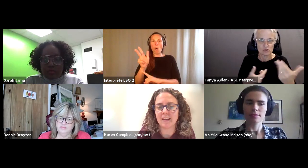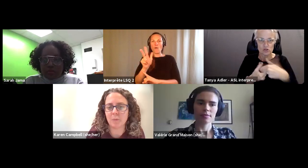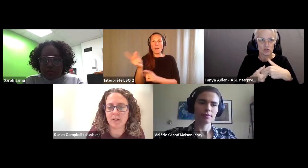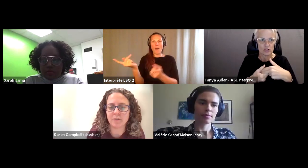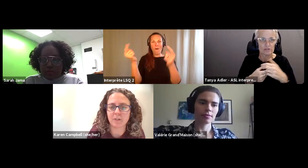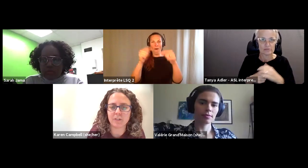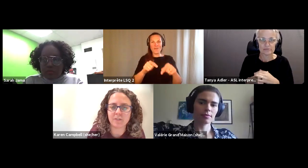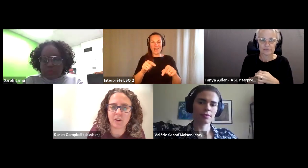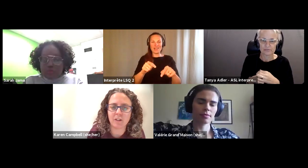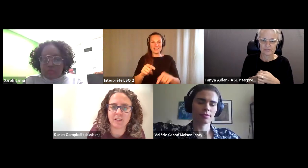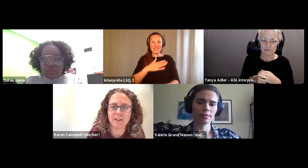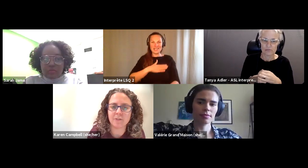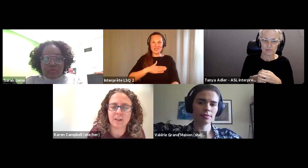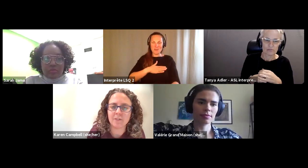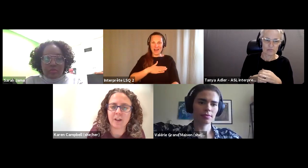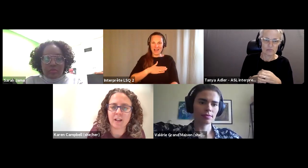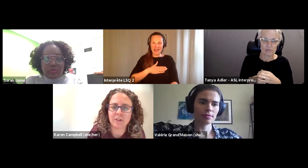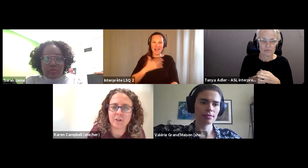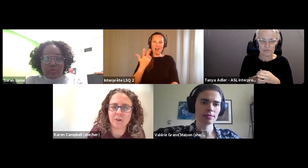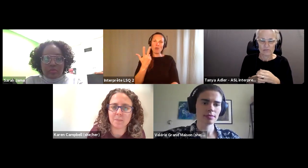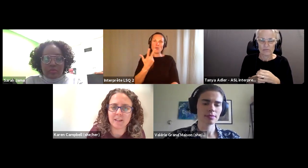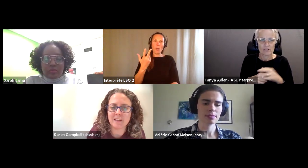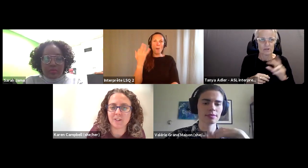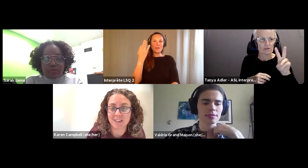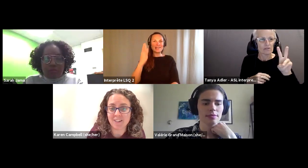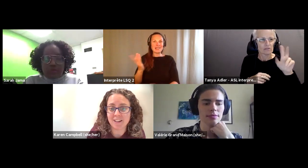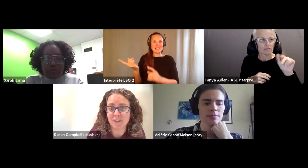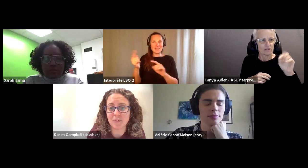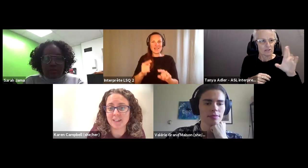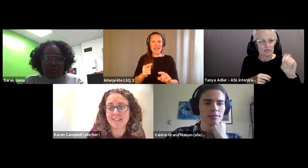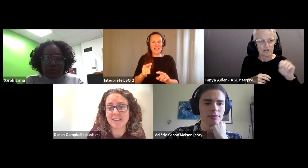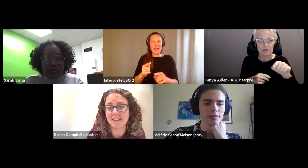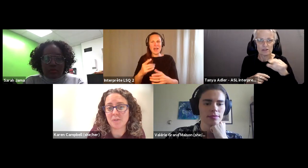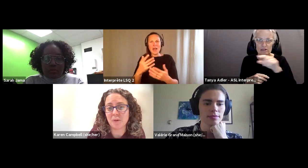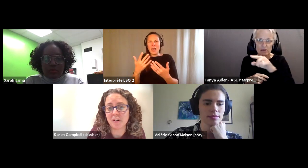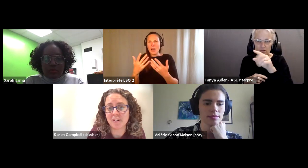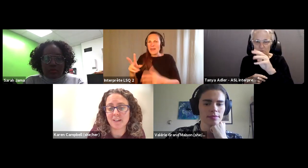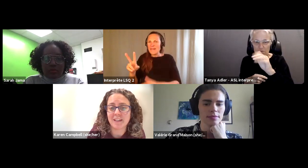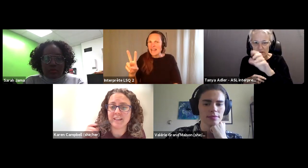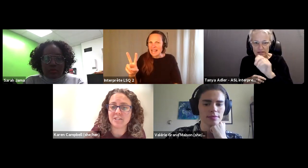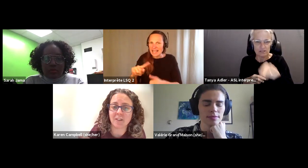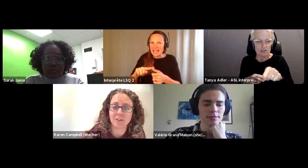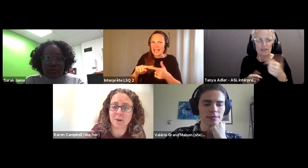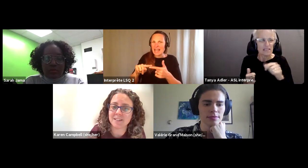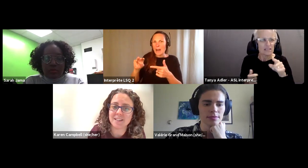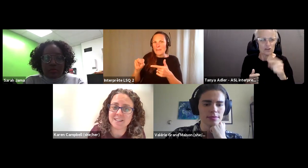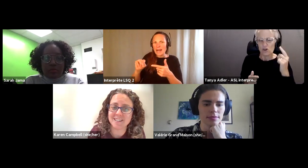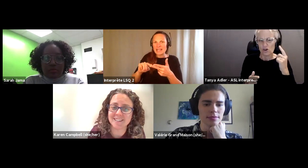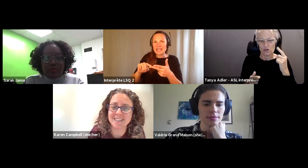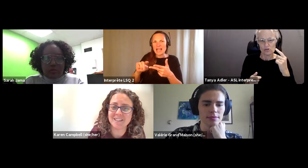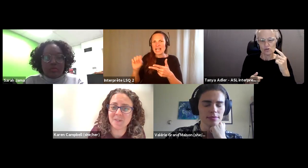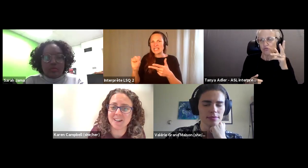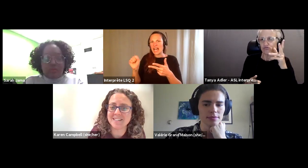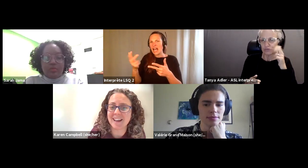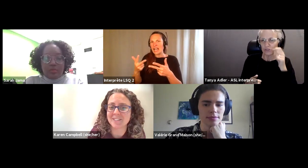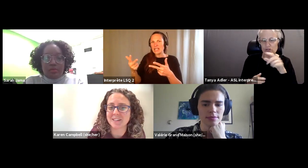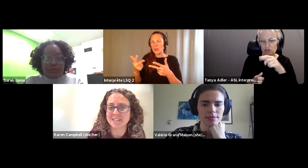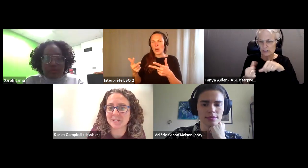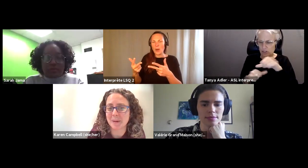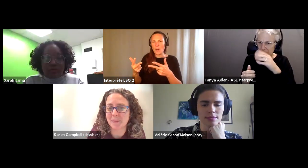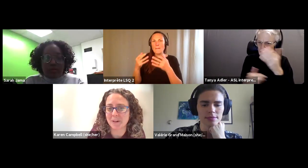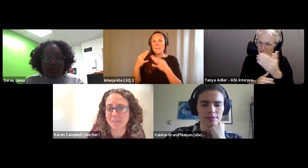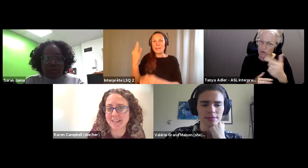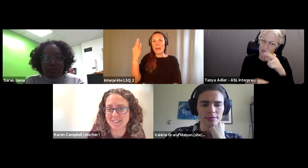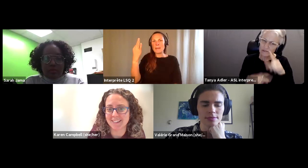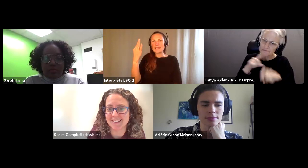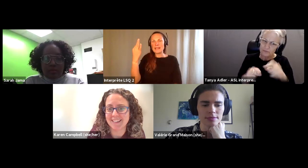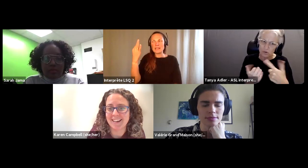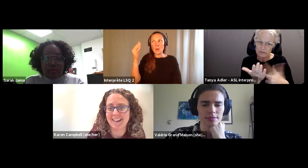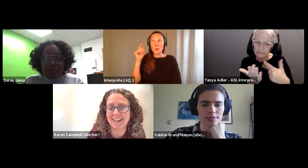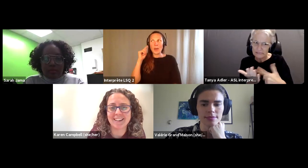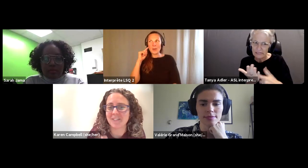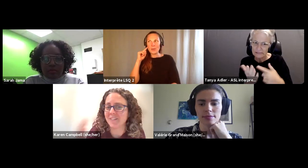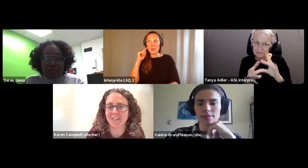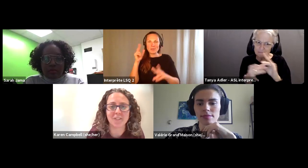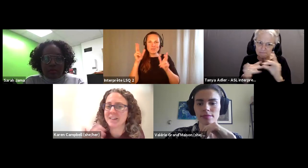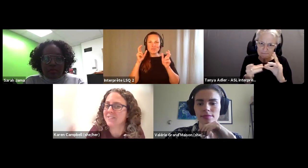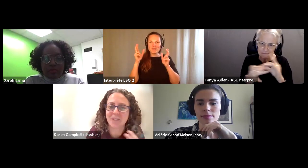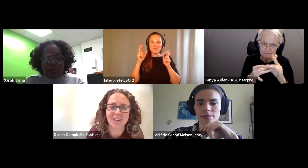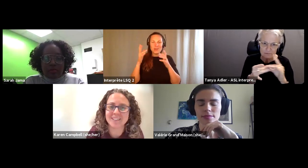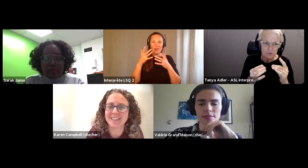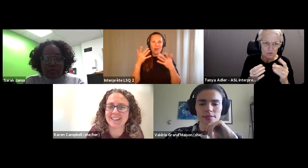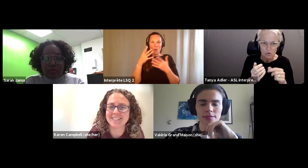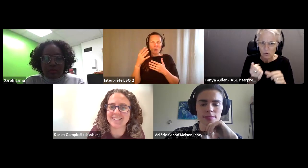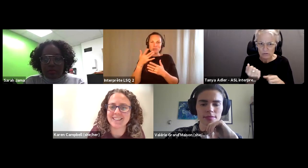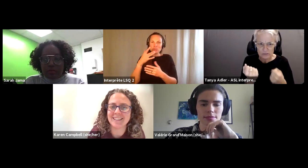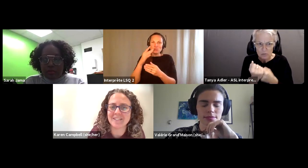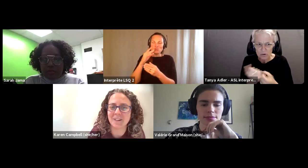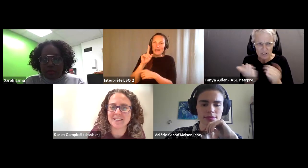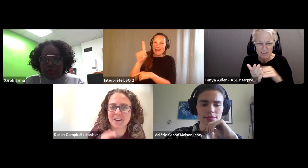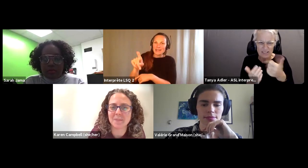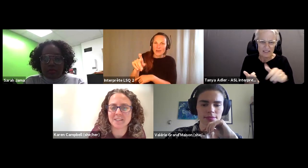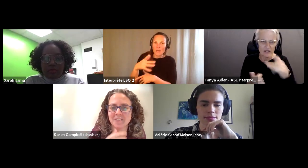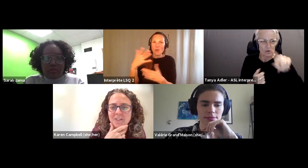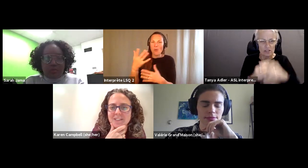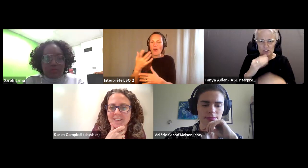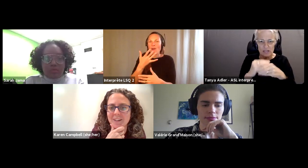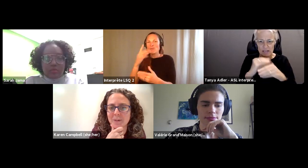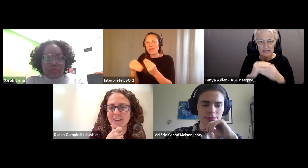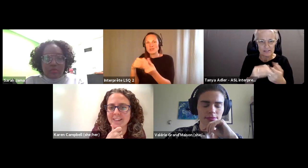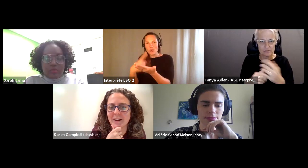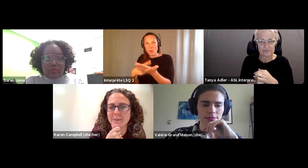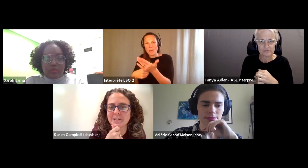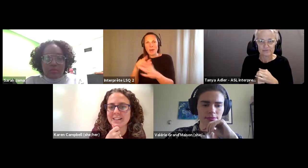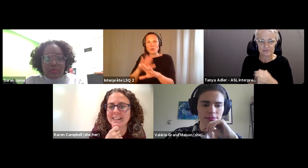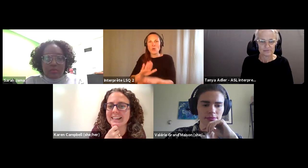Karen Campbell (she/her): And I wonder, first of all, if Valerie or Melanie or Sarah if there was anything that you heard in each other's presentations that you wanted to ask questions about or comment on or reinforce is there anything that you wanted to comment on first i'll provide that opportunity.